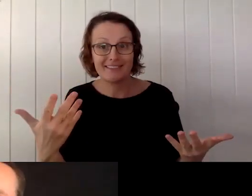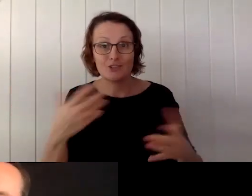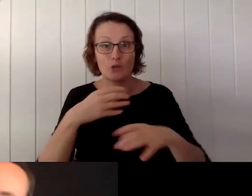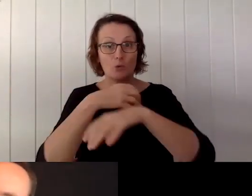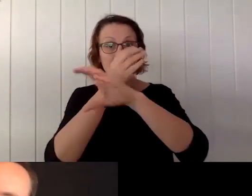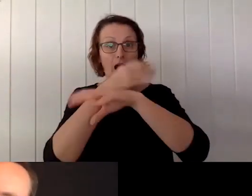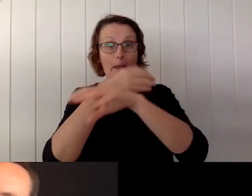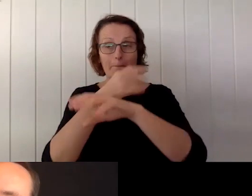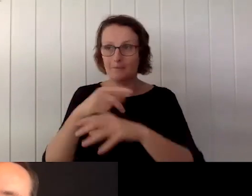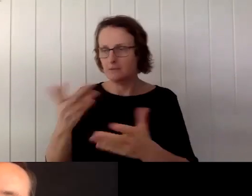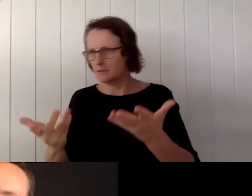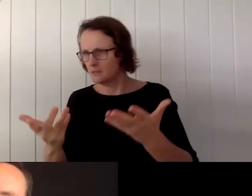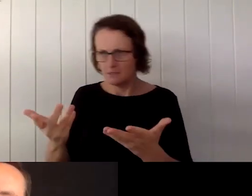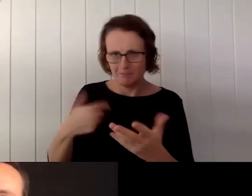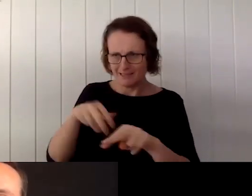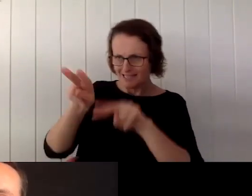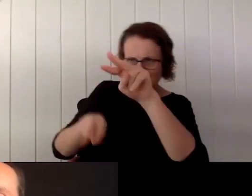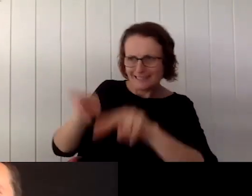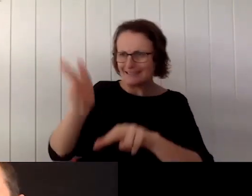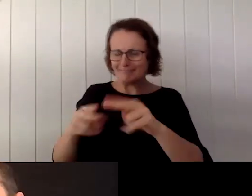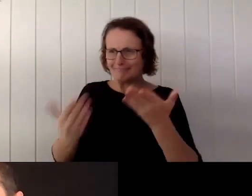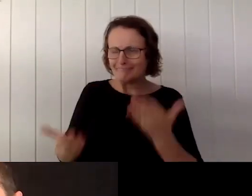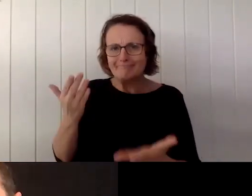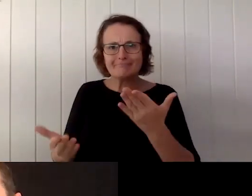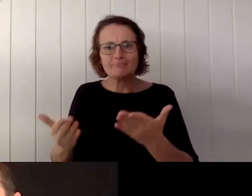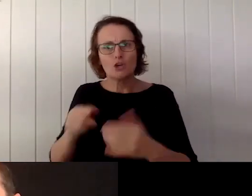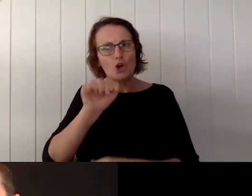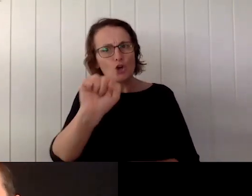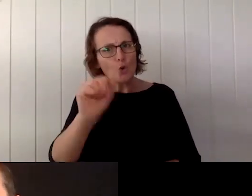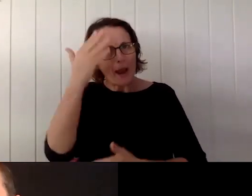on a screen. What have you experienced in the last couple of